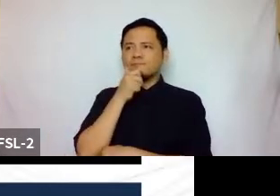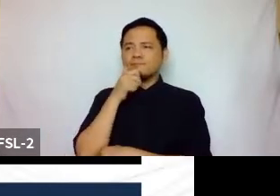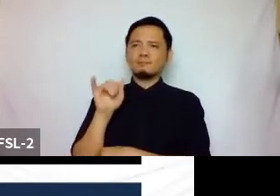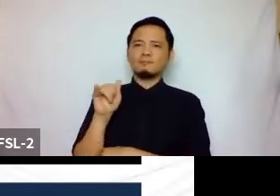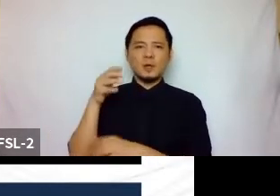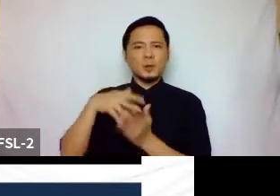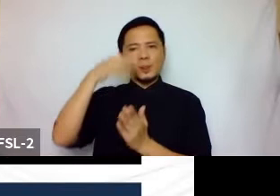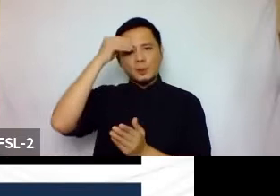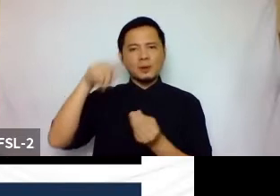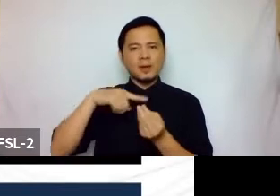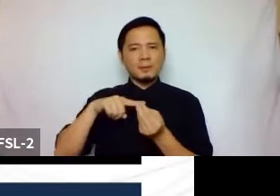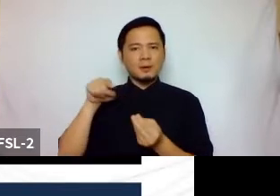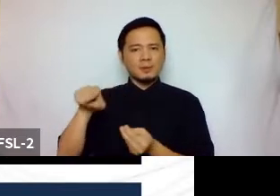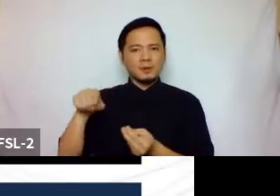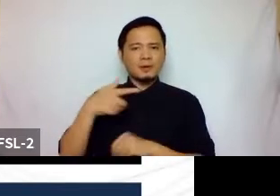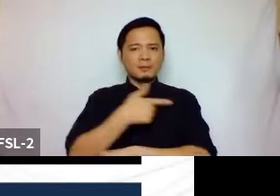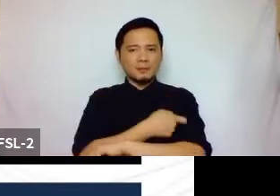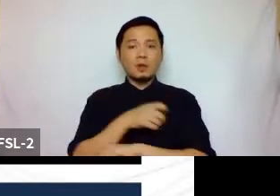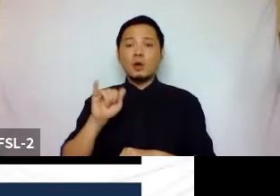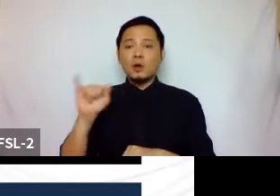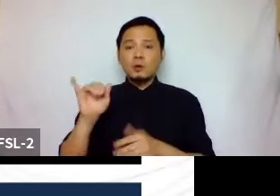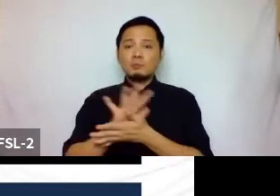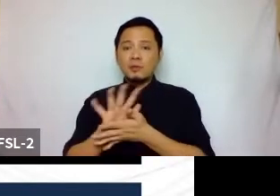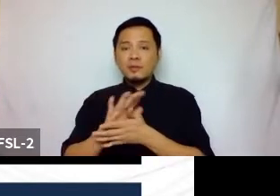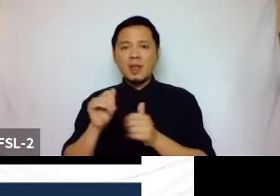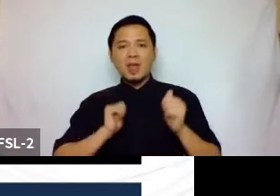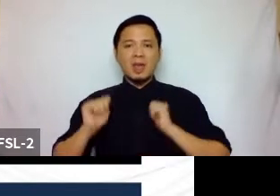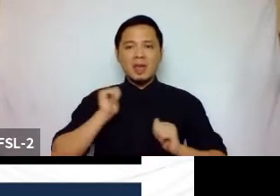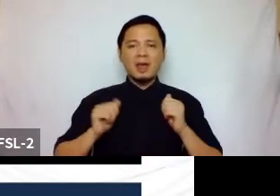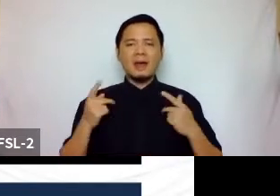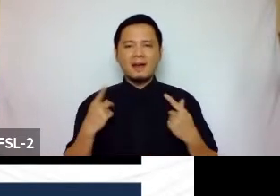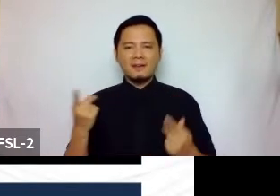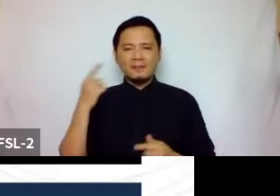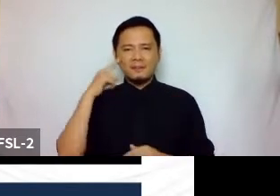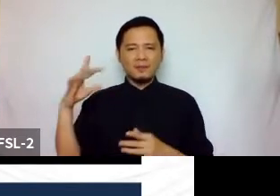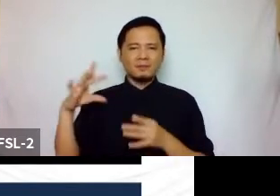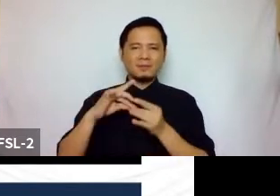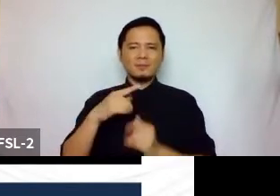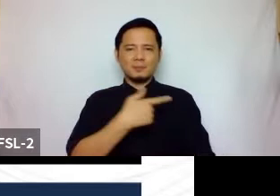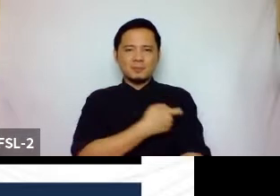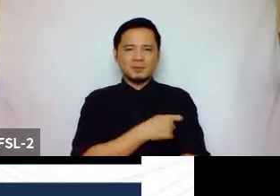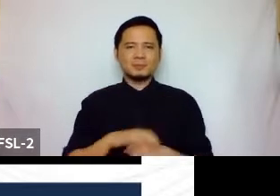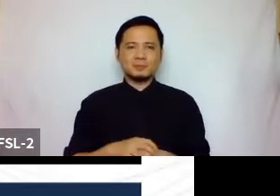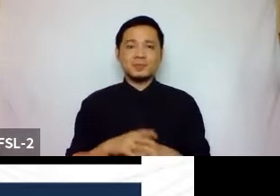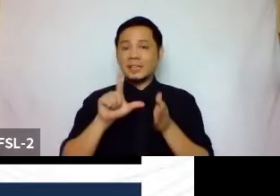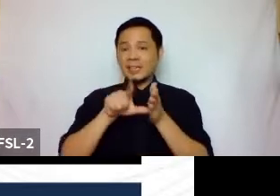Later I will give the link for those of you who are interested to use them, and these materials are free.